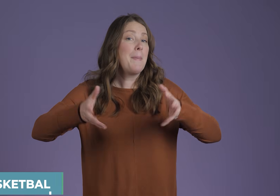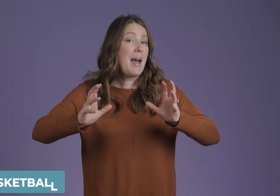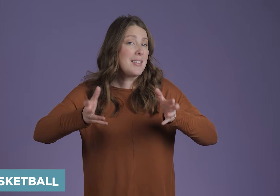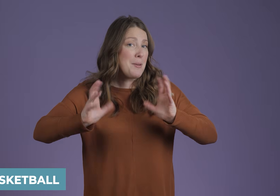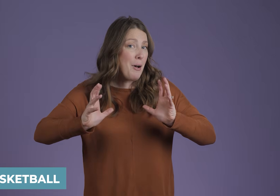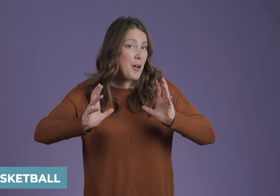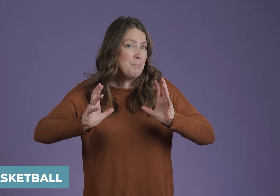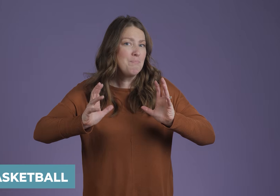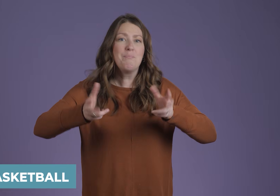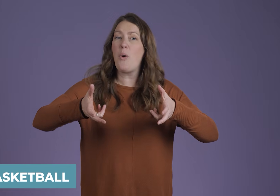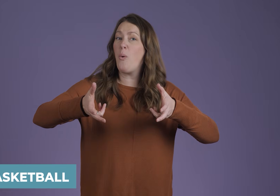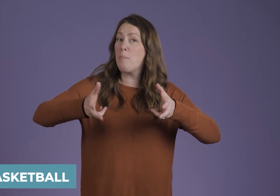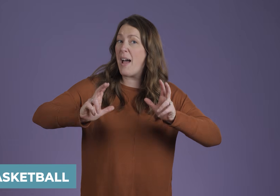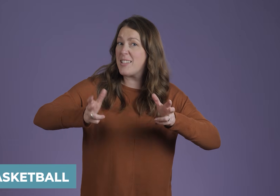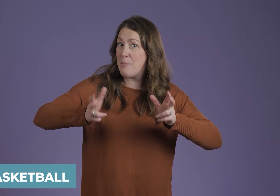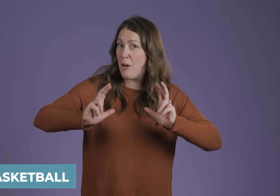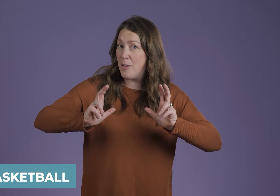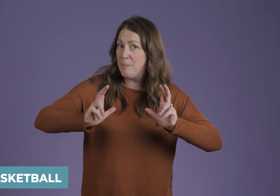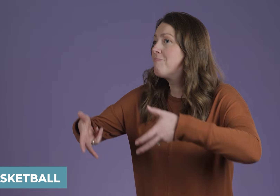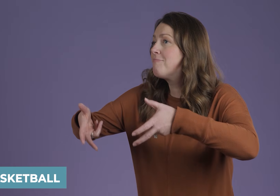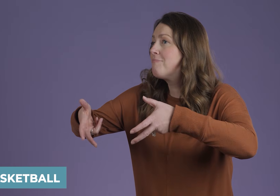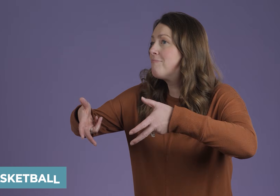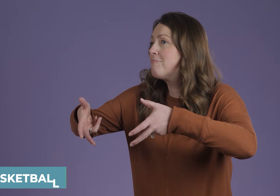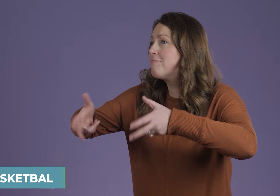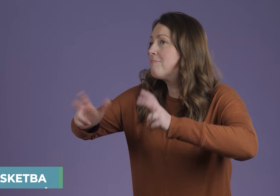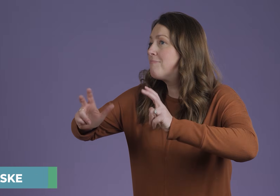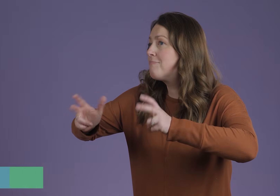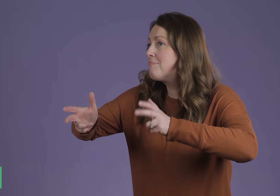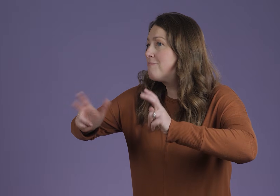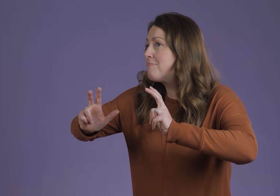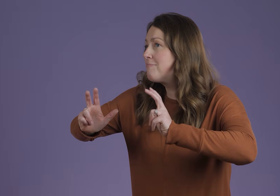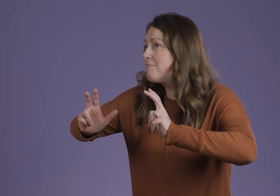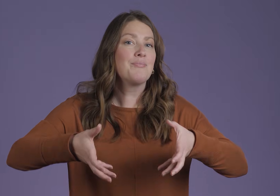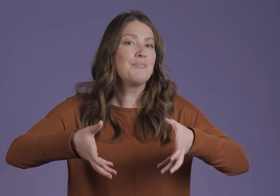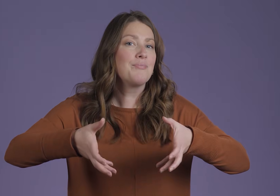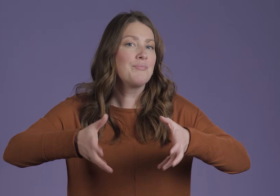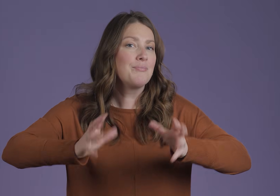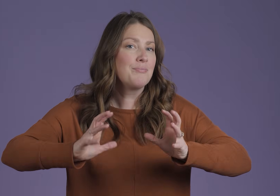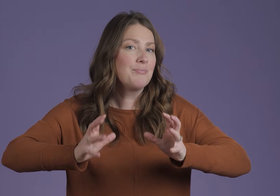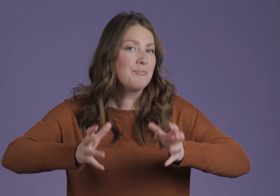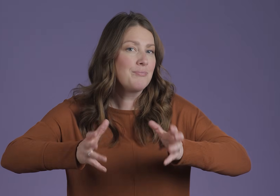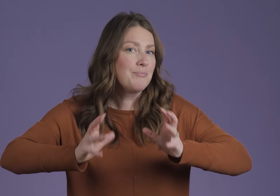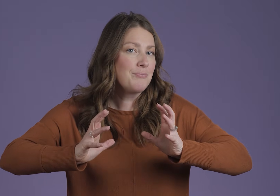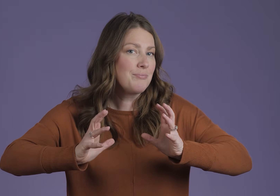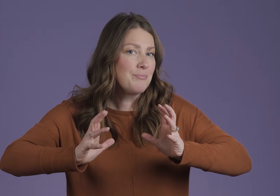Basketball or basketball You're holding the ball and flicking it.